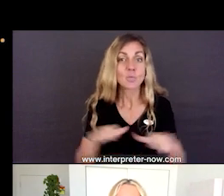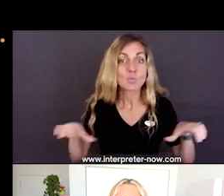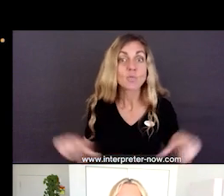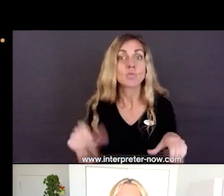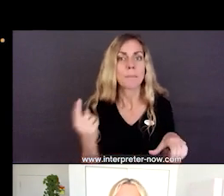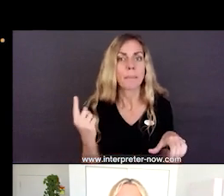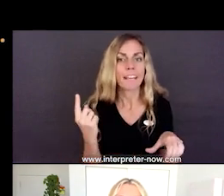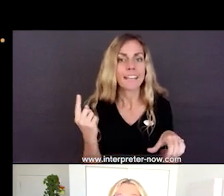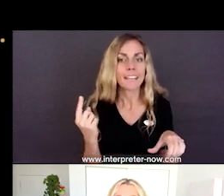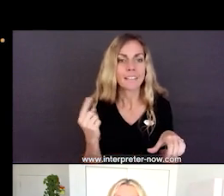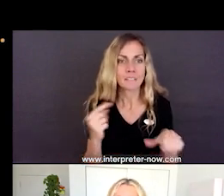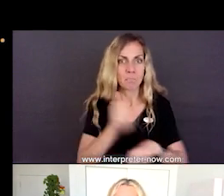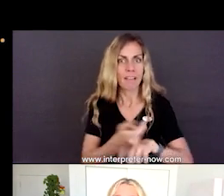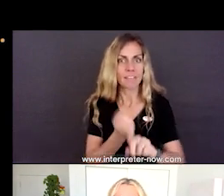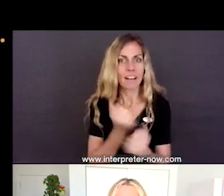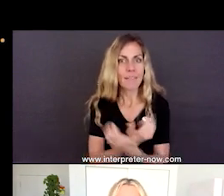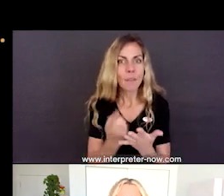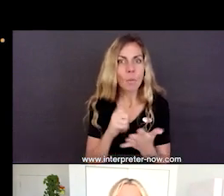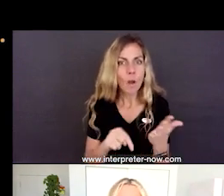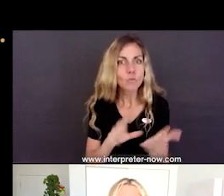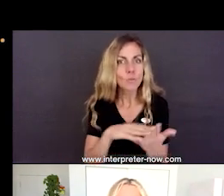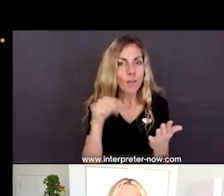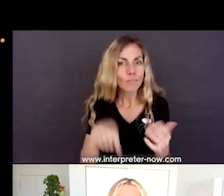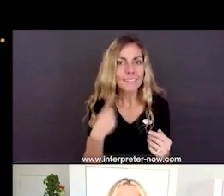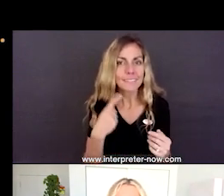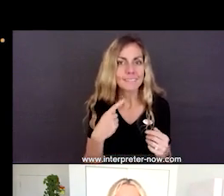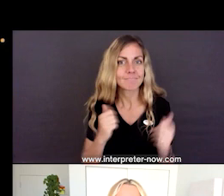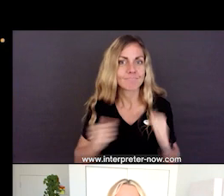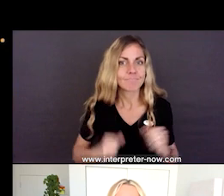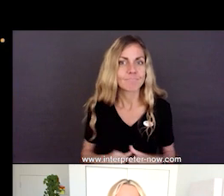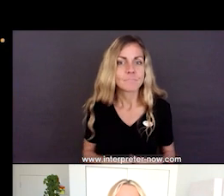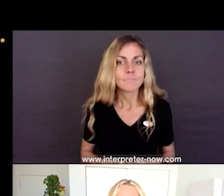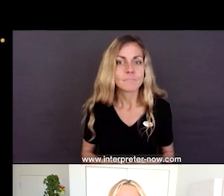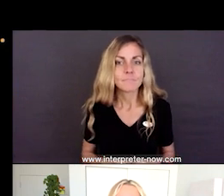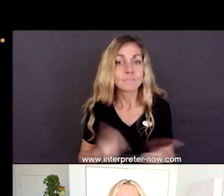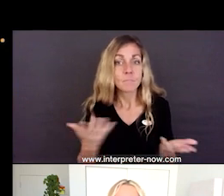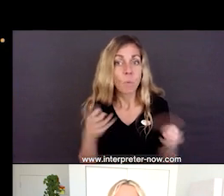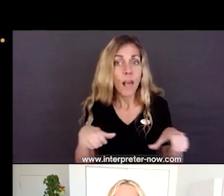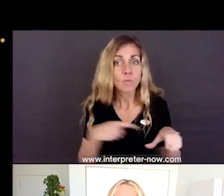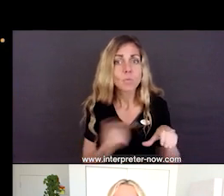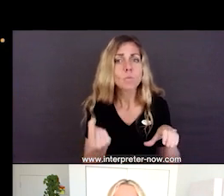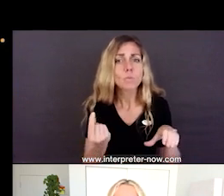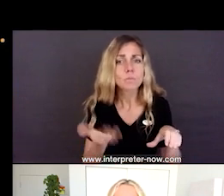Based on all of what you have learned in this session, what action will you take, what will